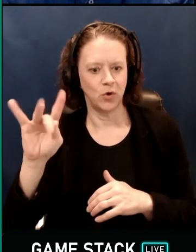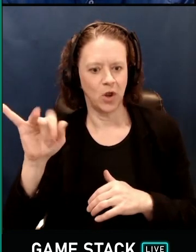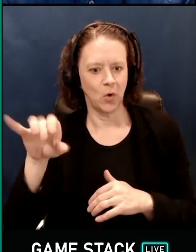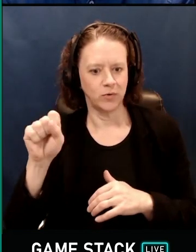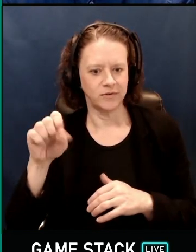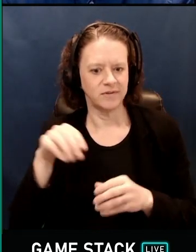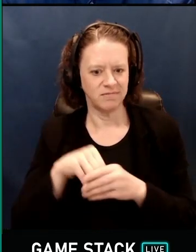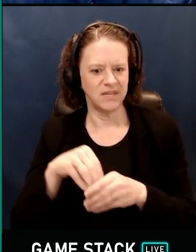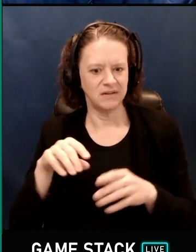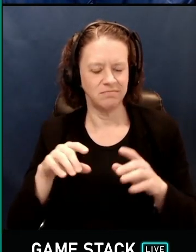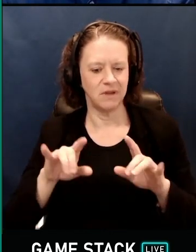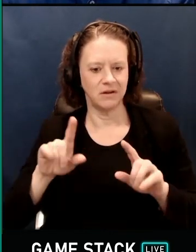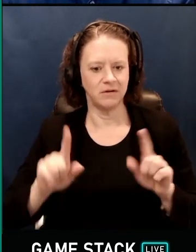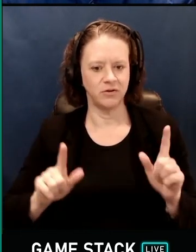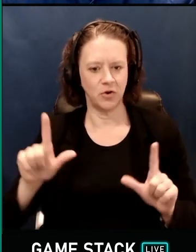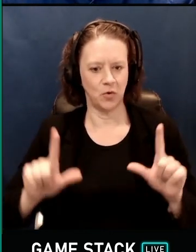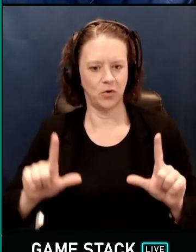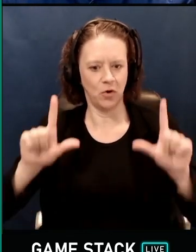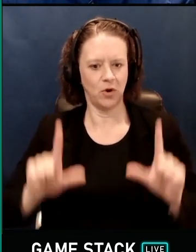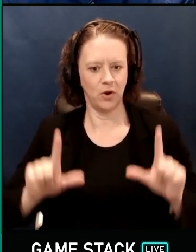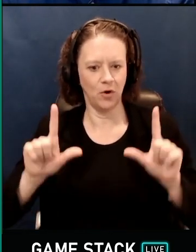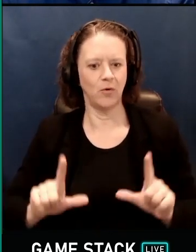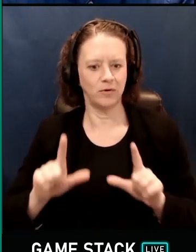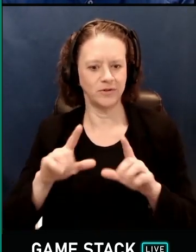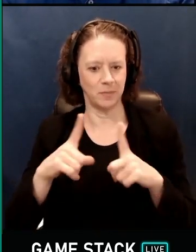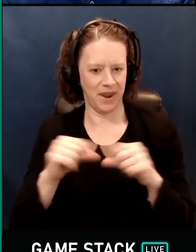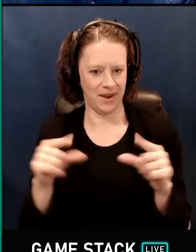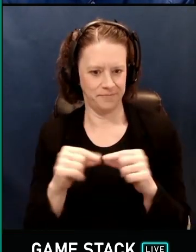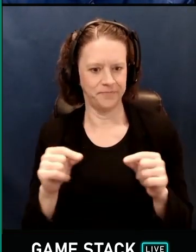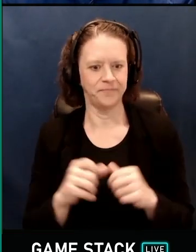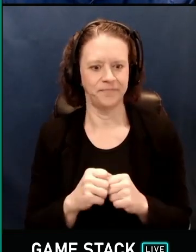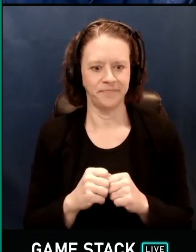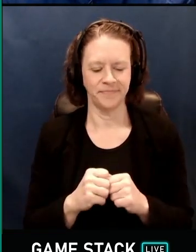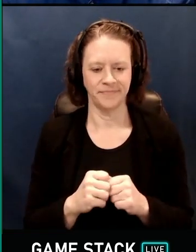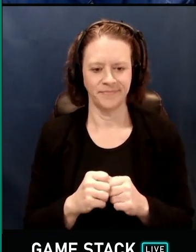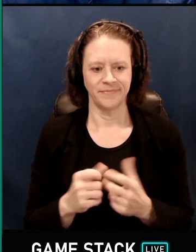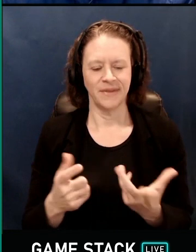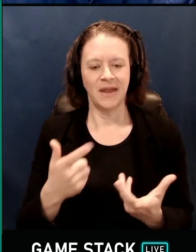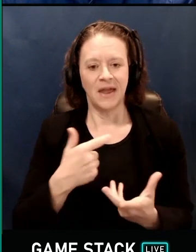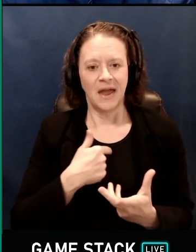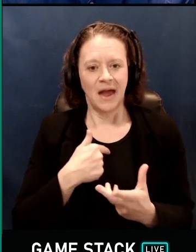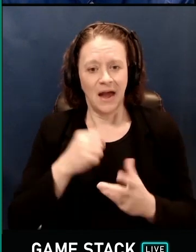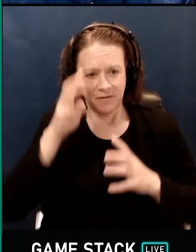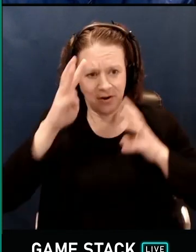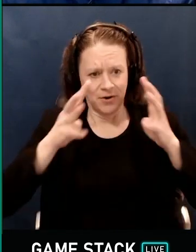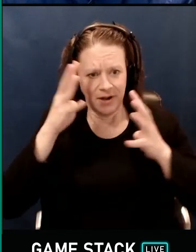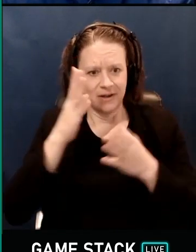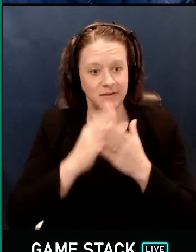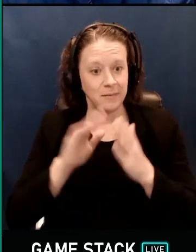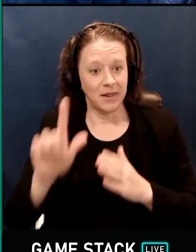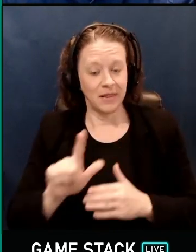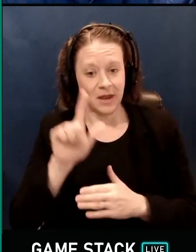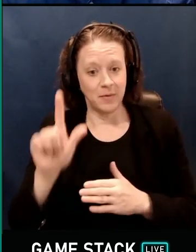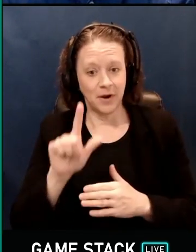The Go language is my recent favorite. I've created some libraries and utilities in Go to manipulate